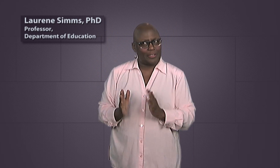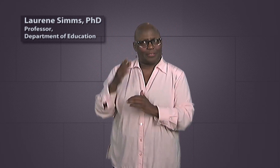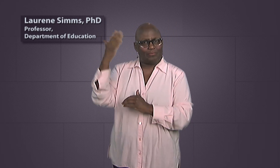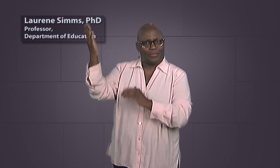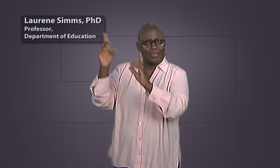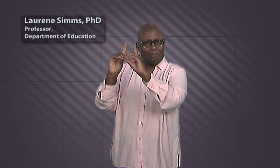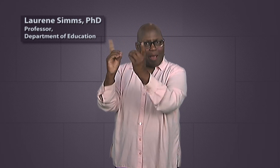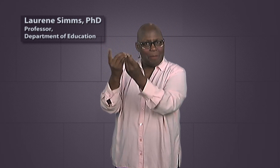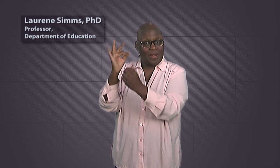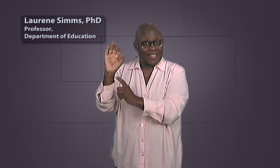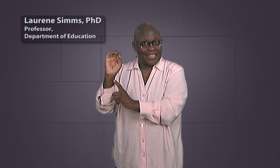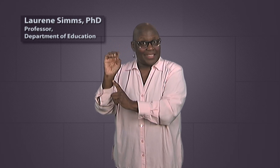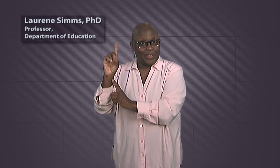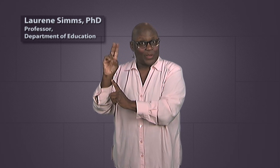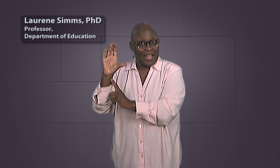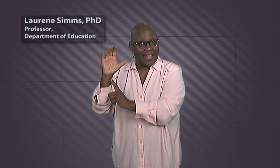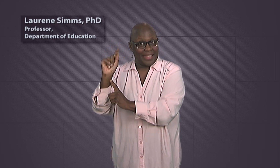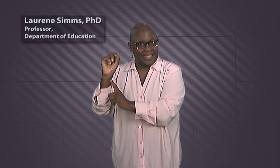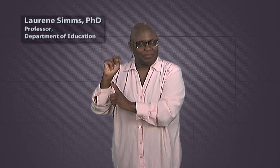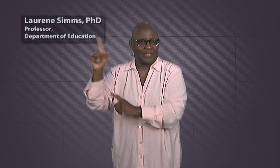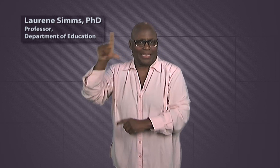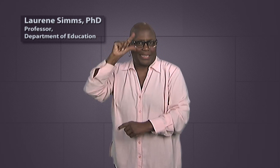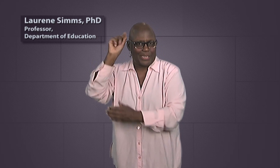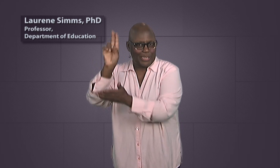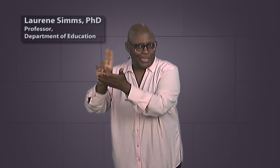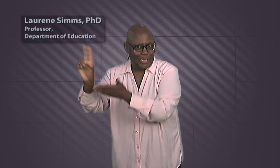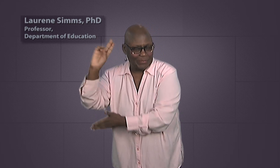in the Department of Education at Gallaudet University